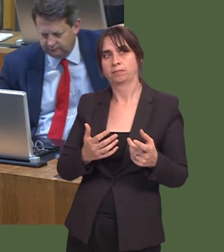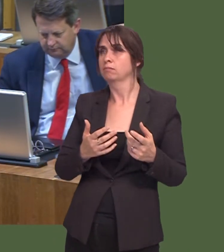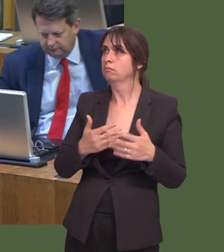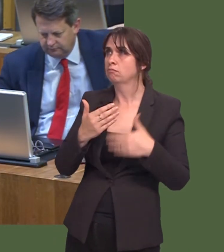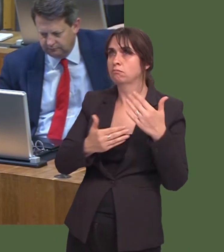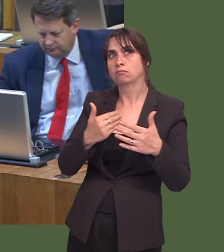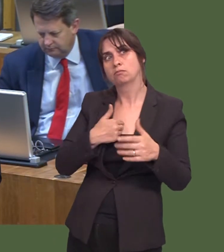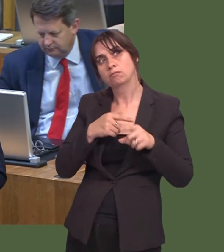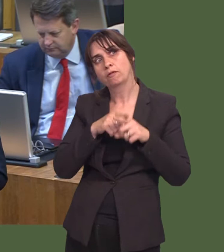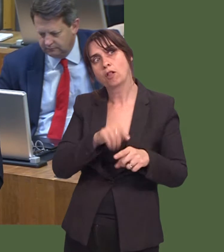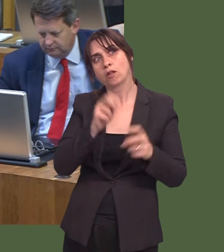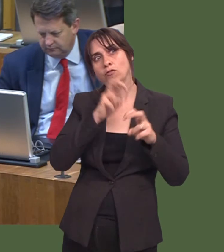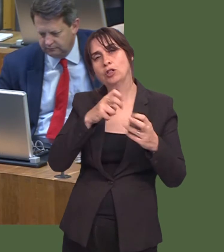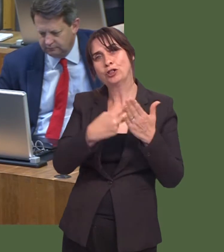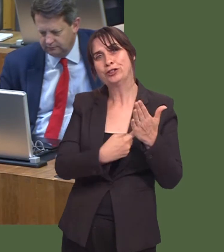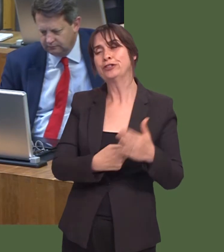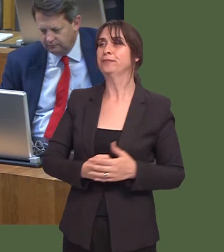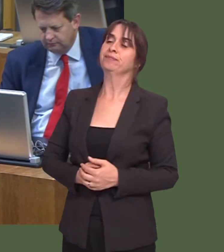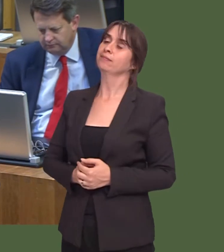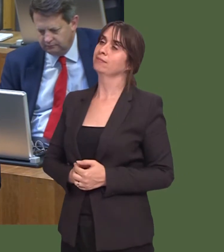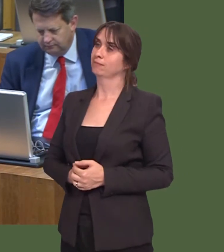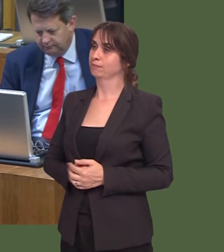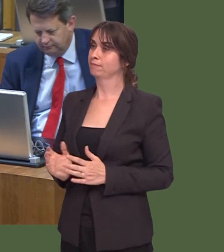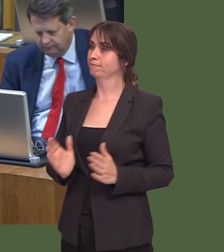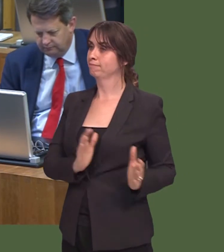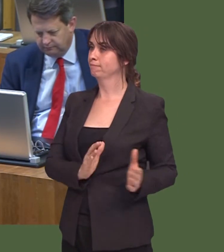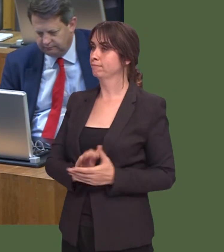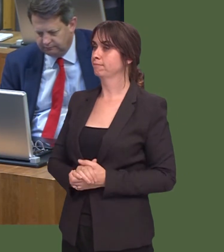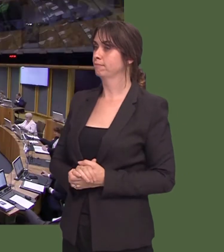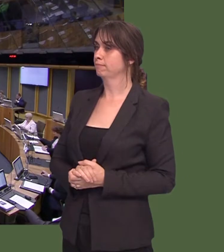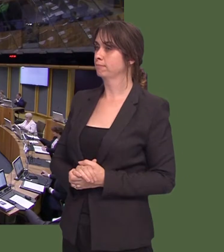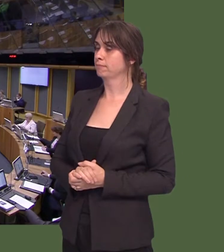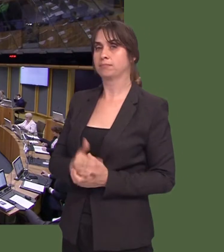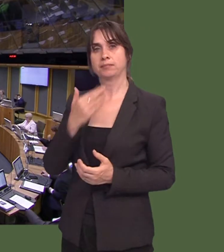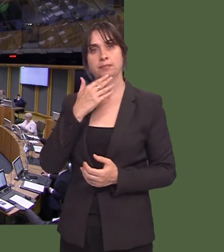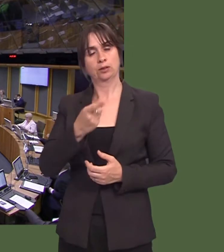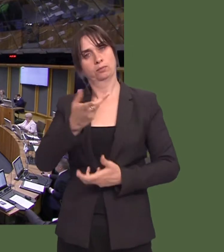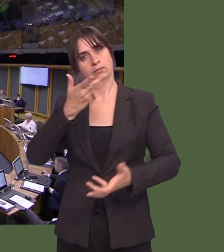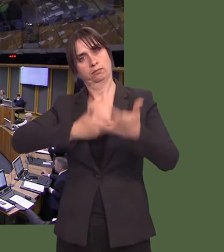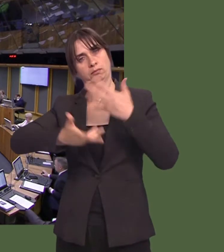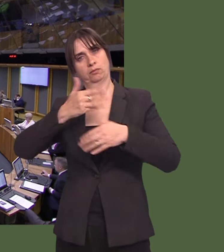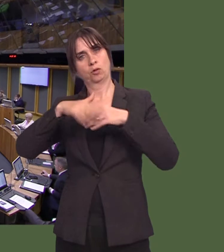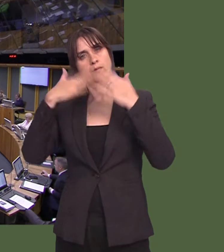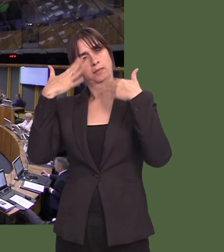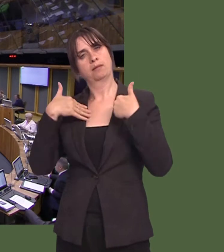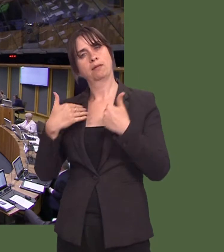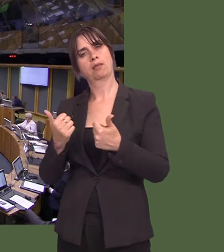Rhun ap Iorwerth: 7. Will the First Minister make a statement on mental health services for young people?